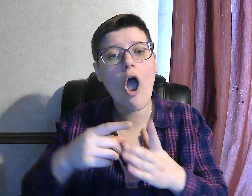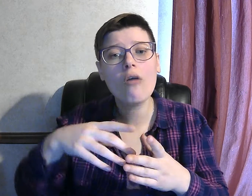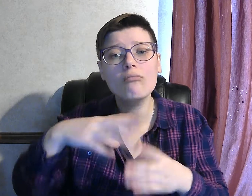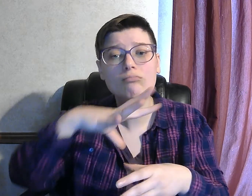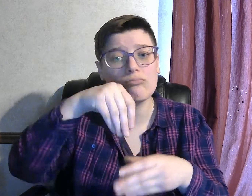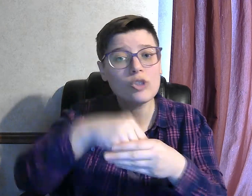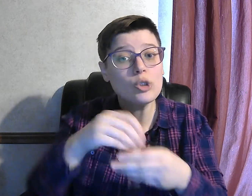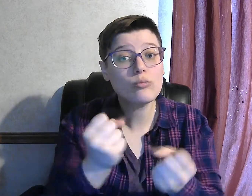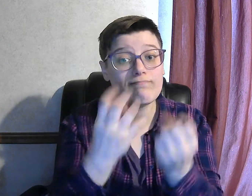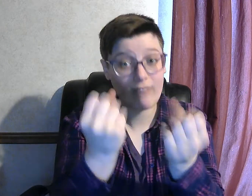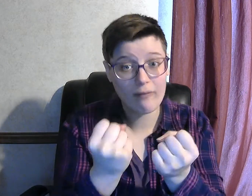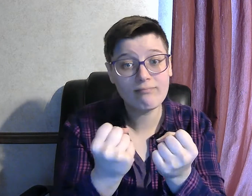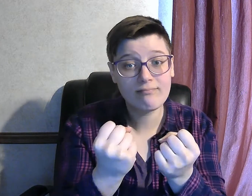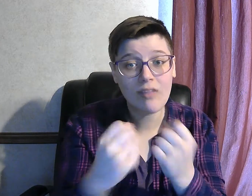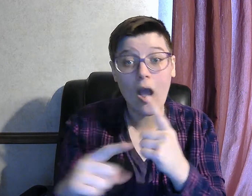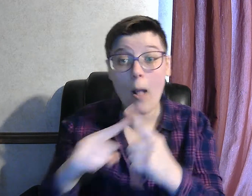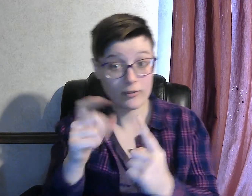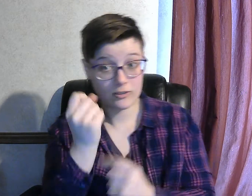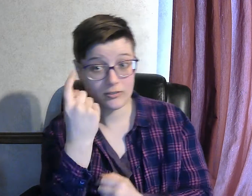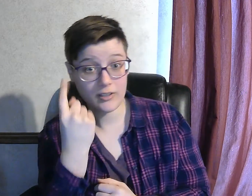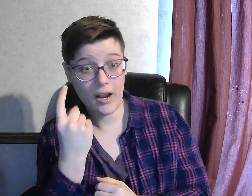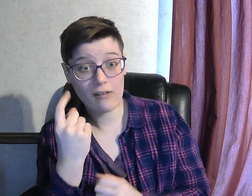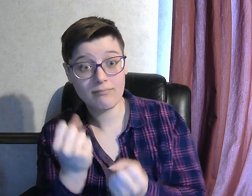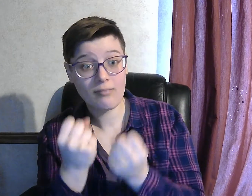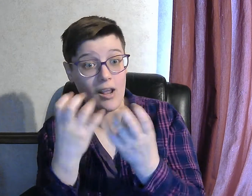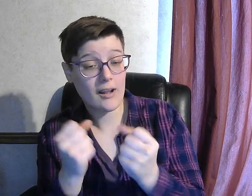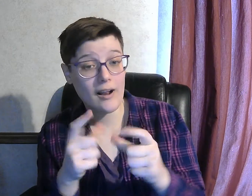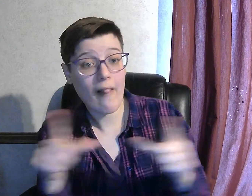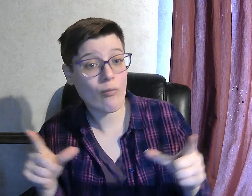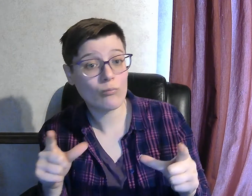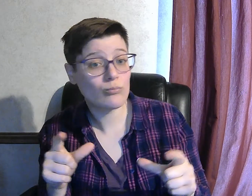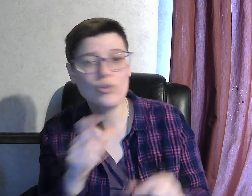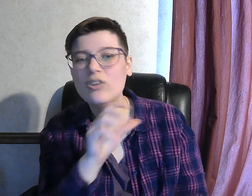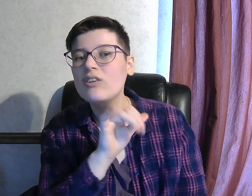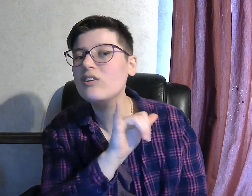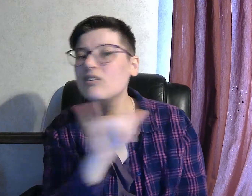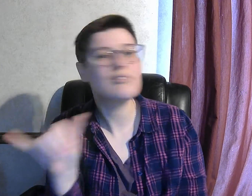we can start to include signed languages. And understand this: